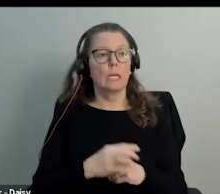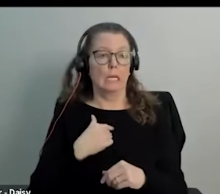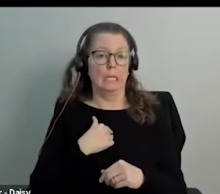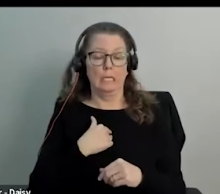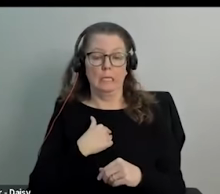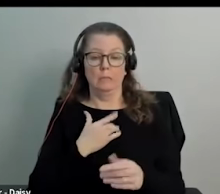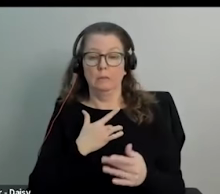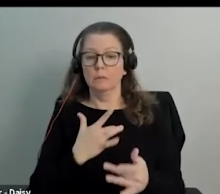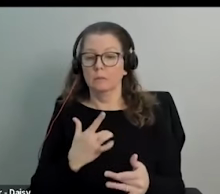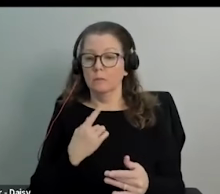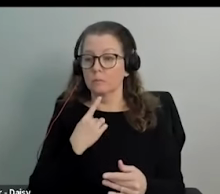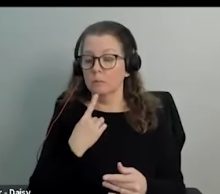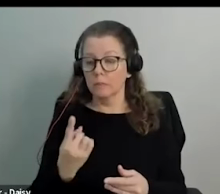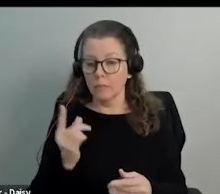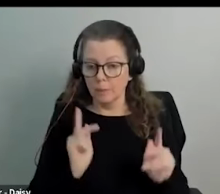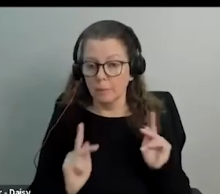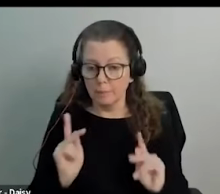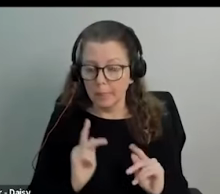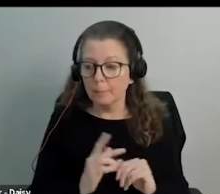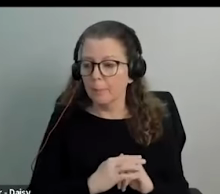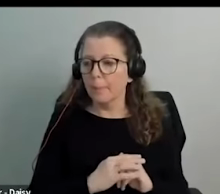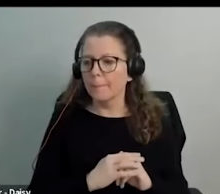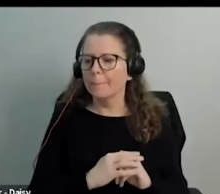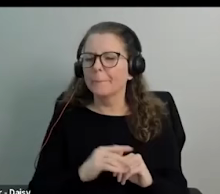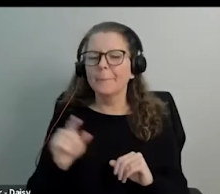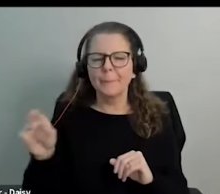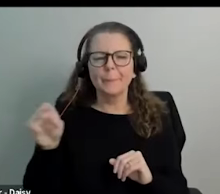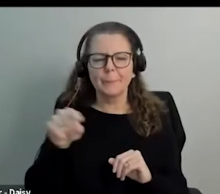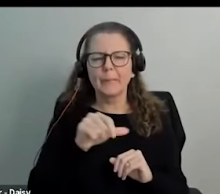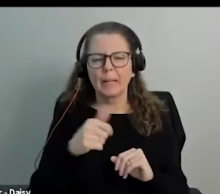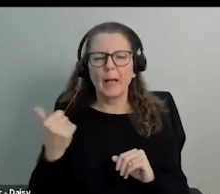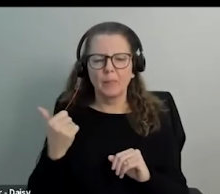and I've heard elsewhere in my career is